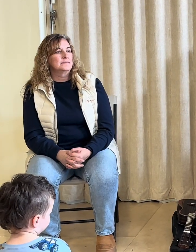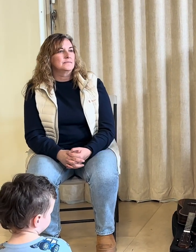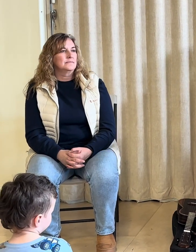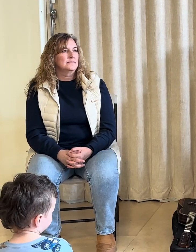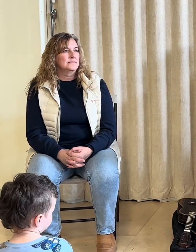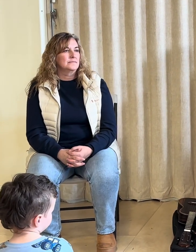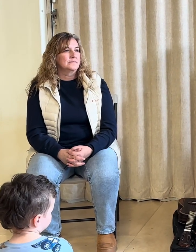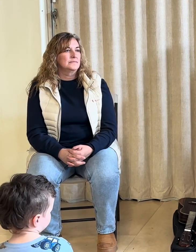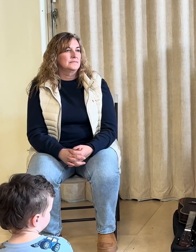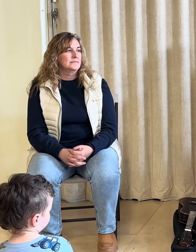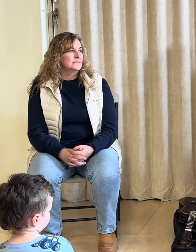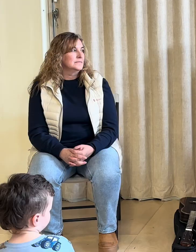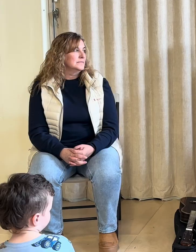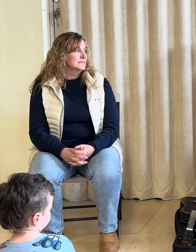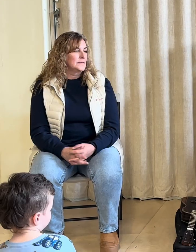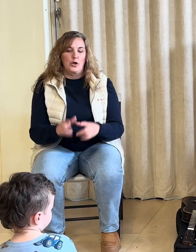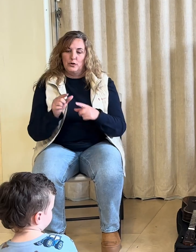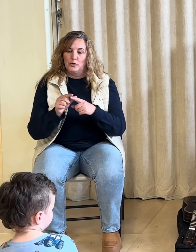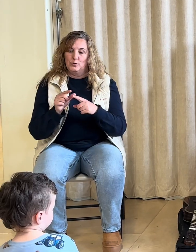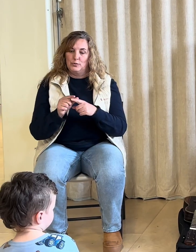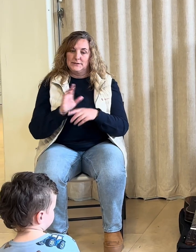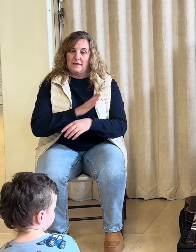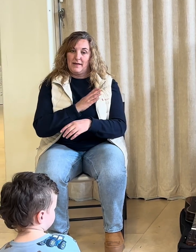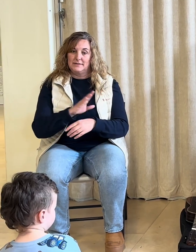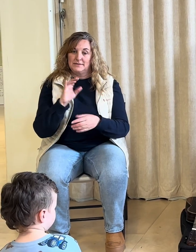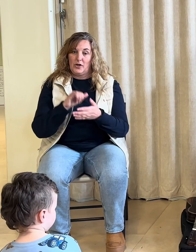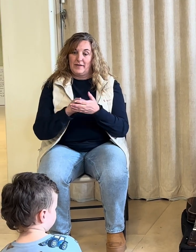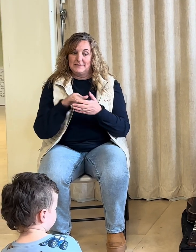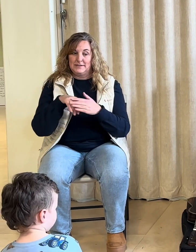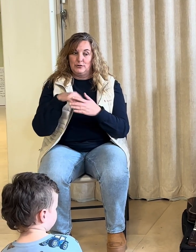are also in your coloring books if you'd like to follow along.